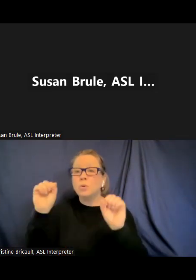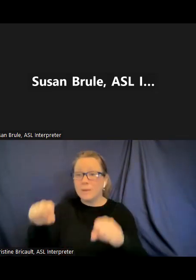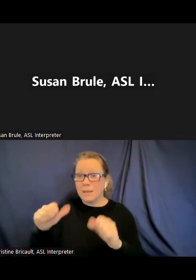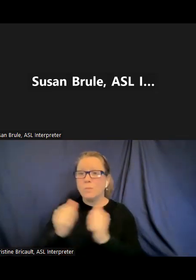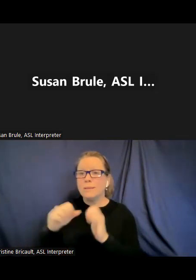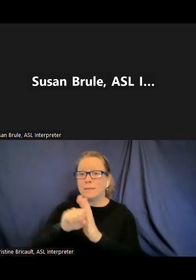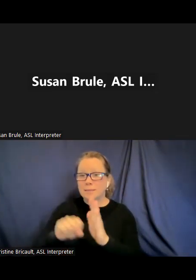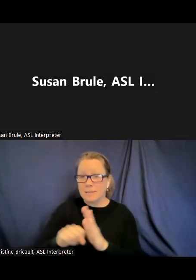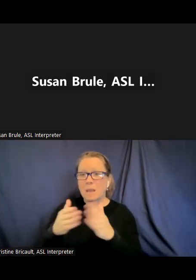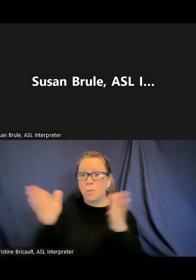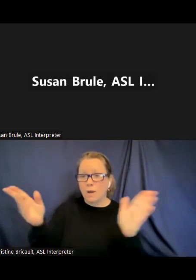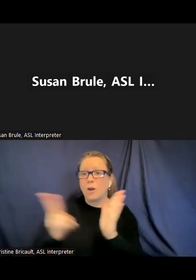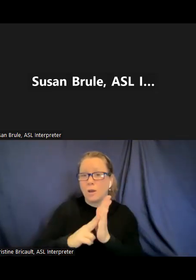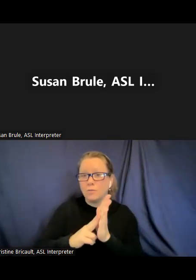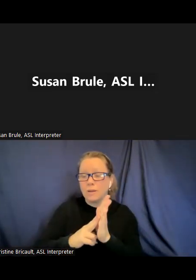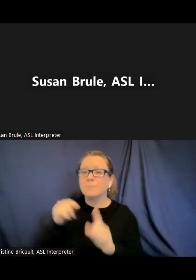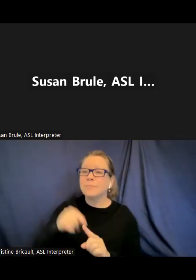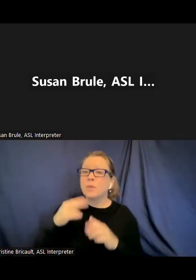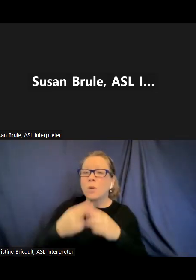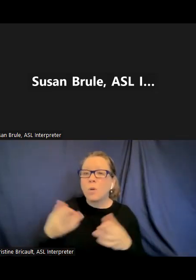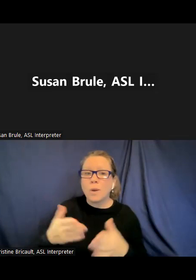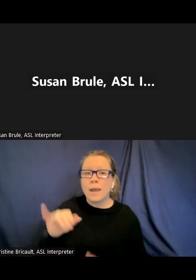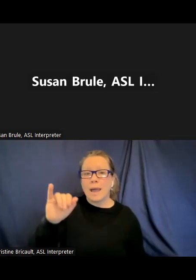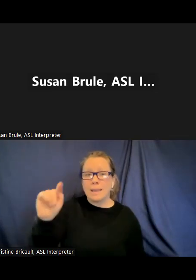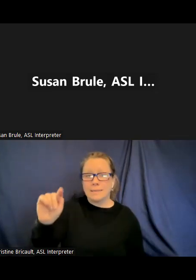The state-wide contract is called "ITS-61",